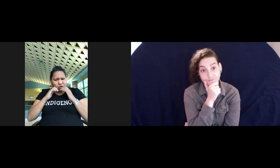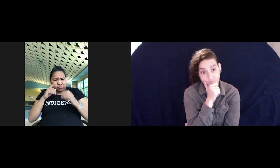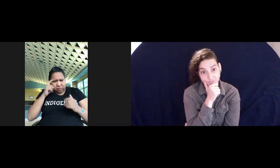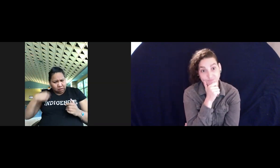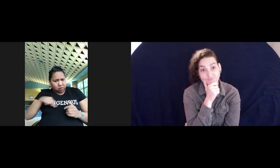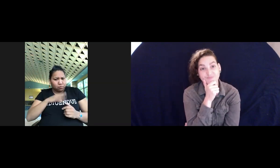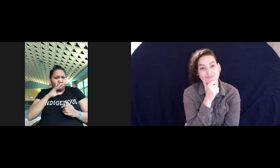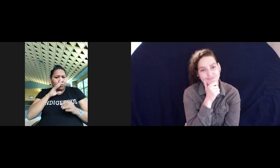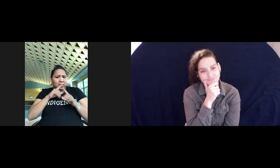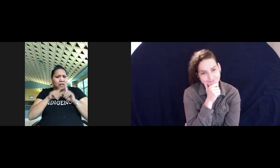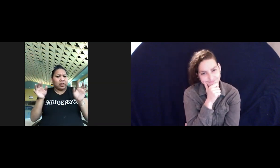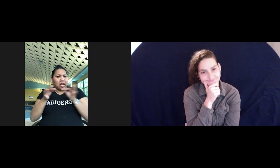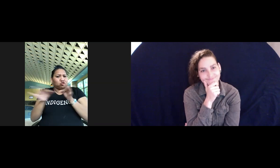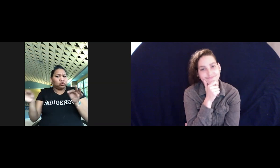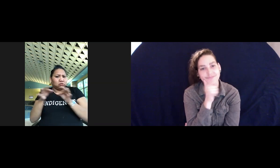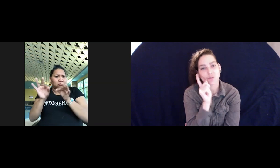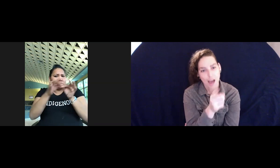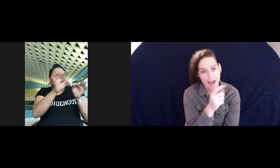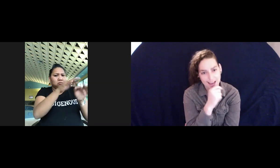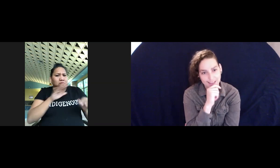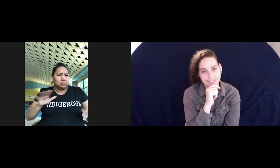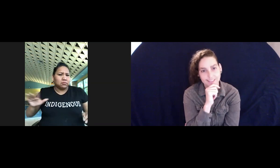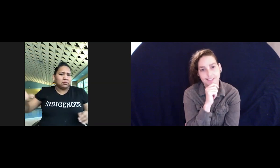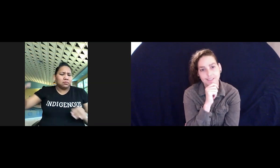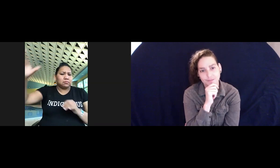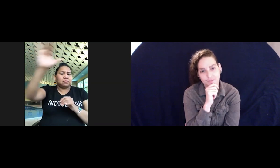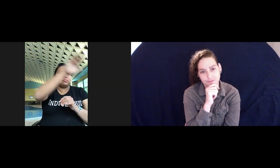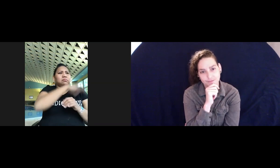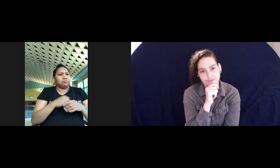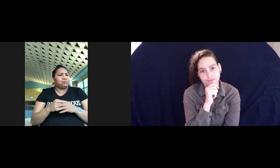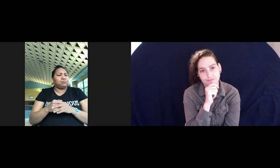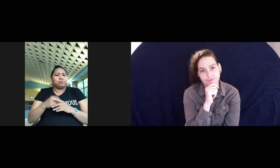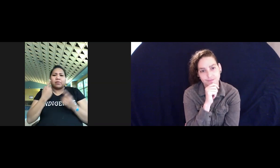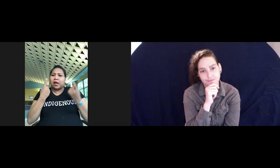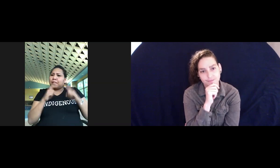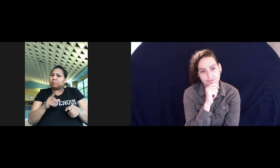We communicated with different languages all over.